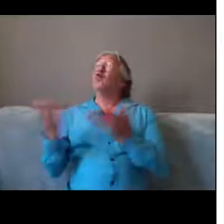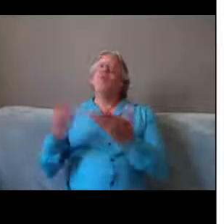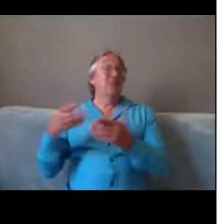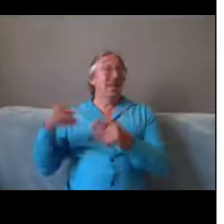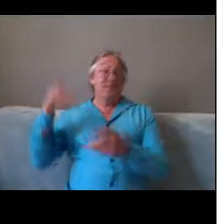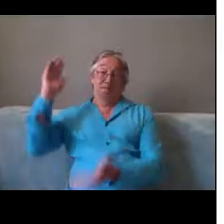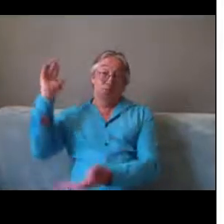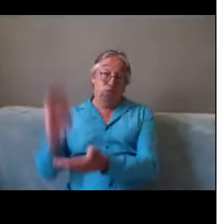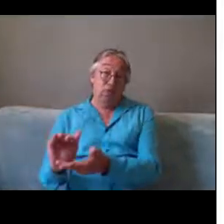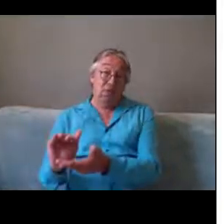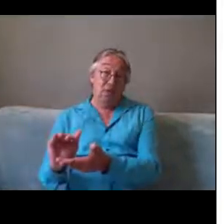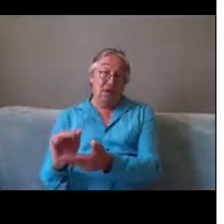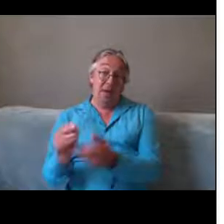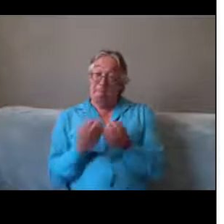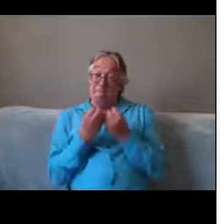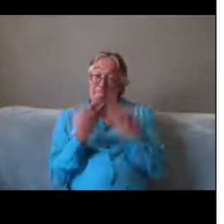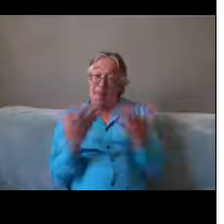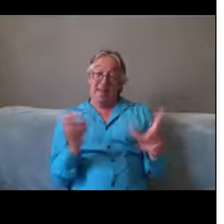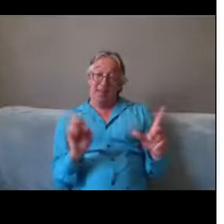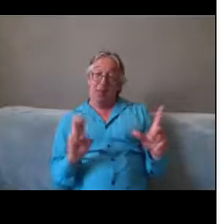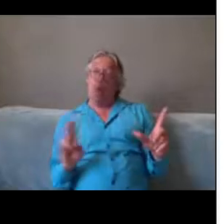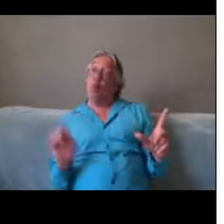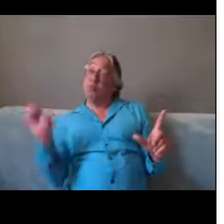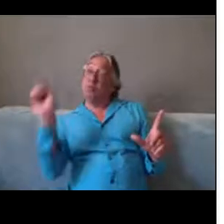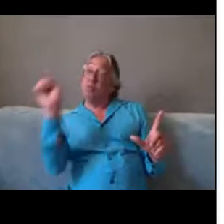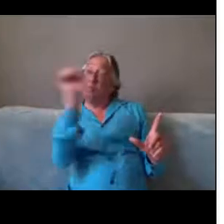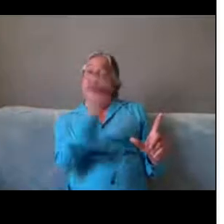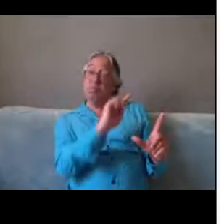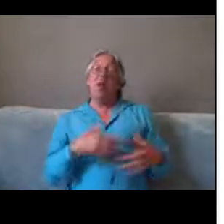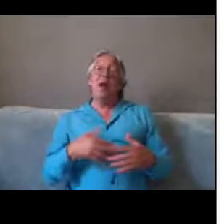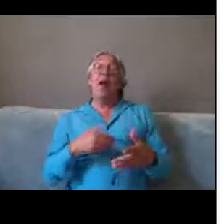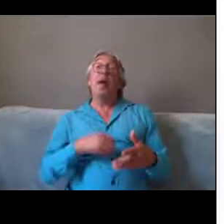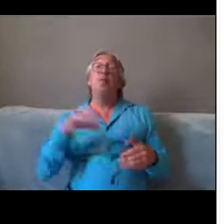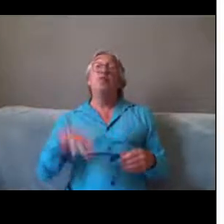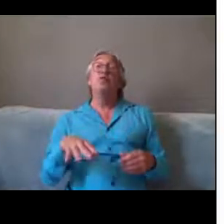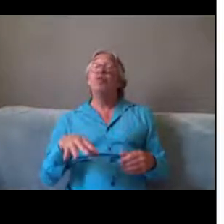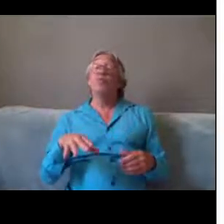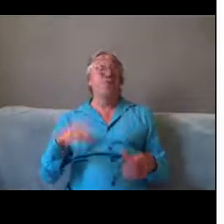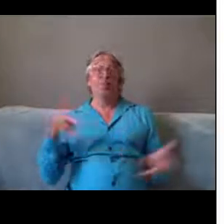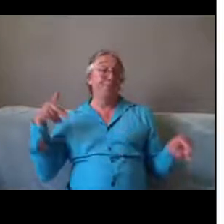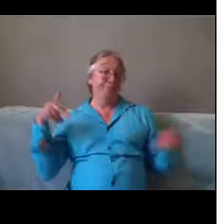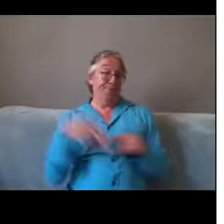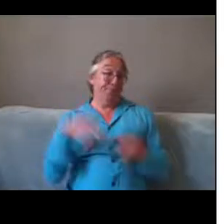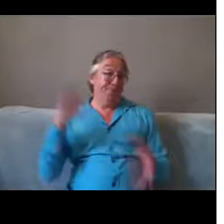that took part in the conference of the day of people with disabilities